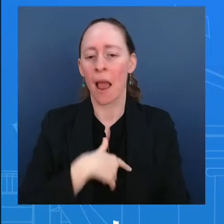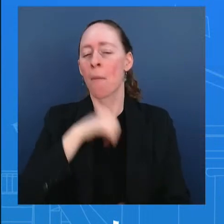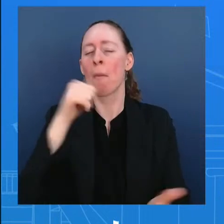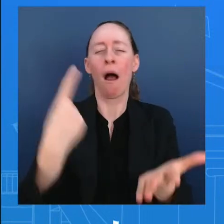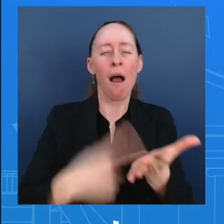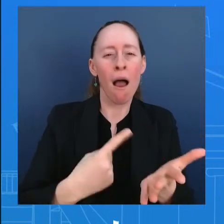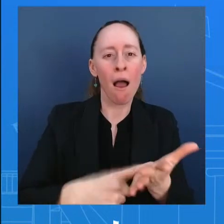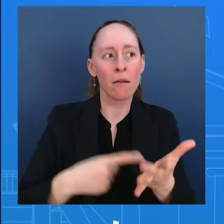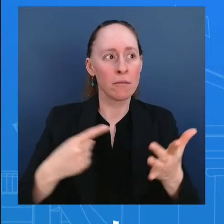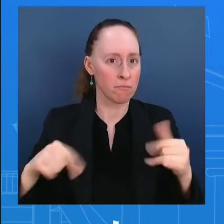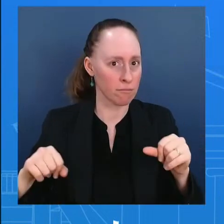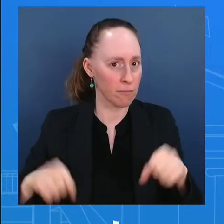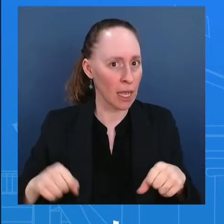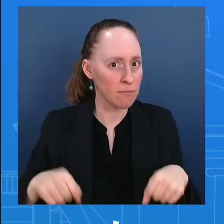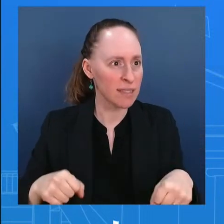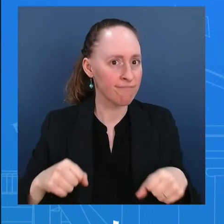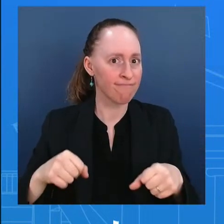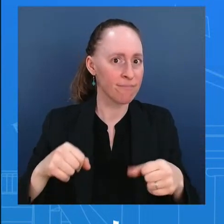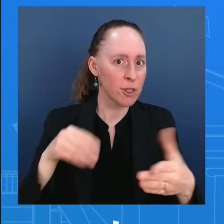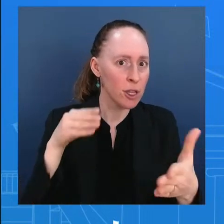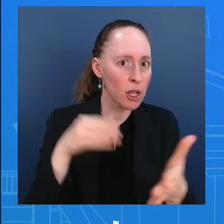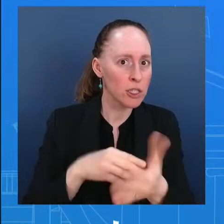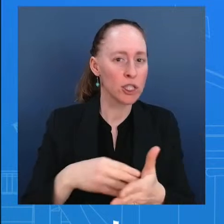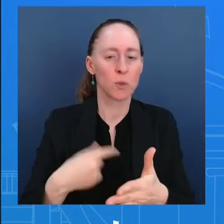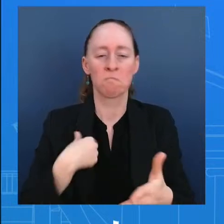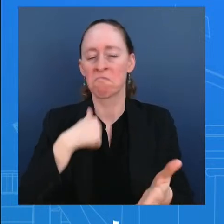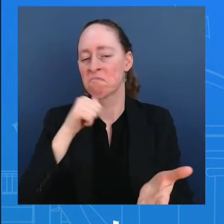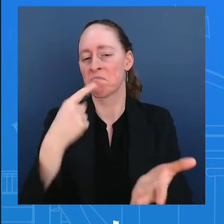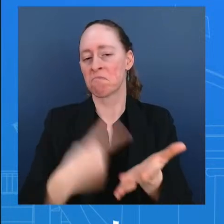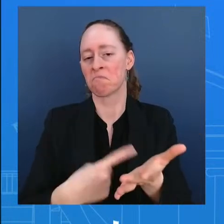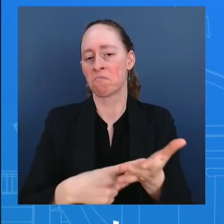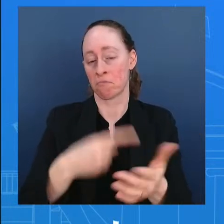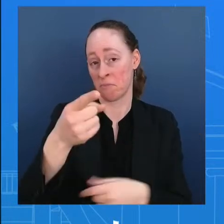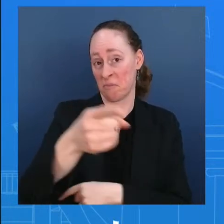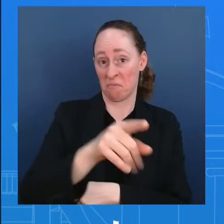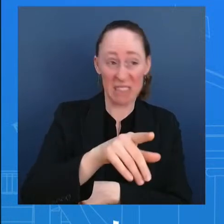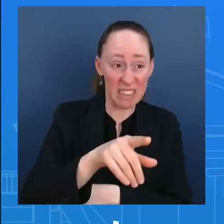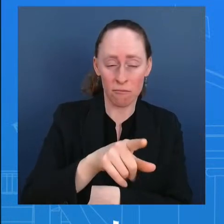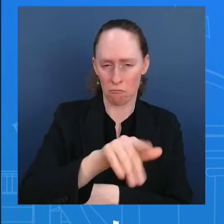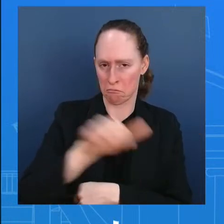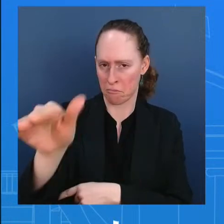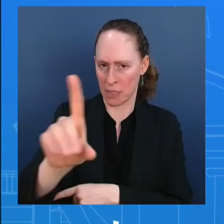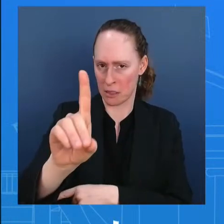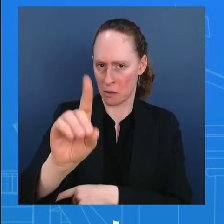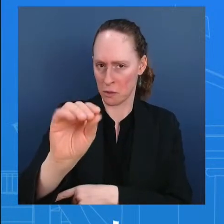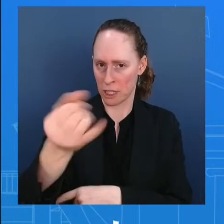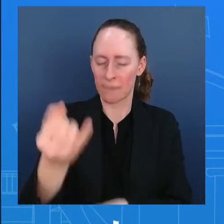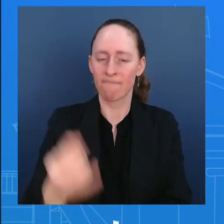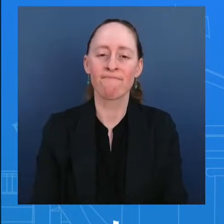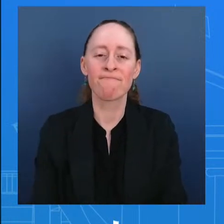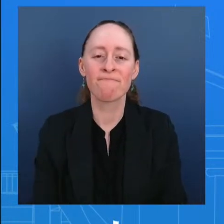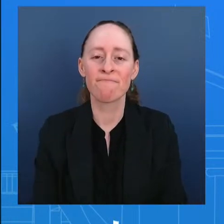I’m just not going to do that -- be pretty consistent. Go ahead. Wait, did I call on you already? The Press: You did. Ms. Jean-Pierre: Okay. I’ve got to call on somebody else.